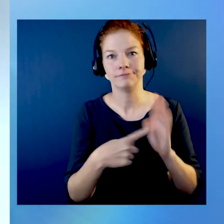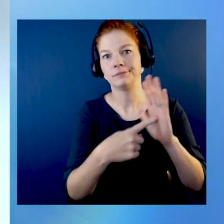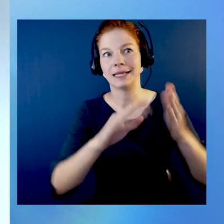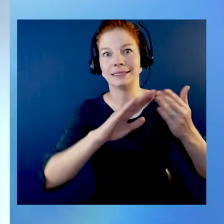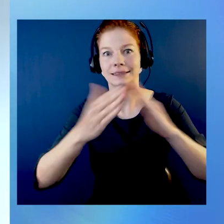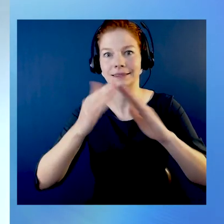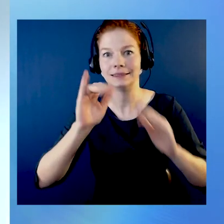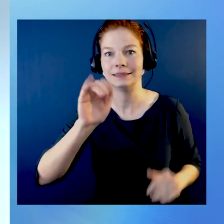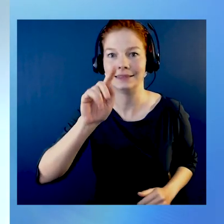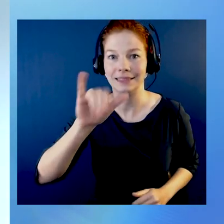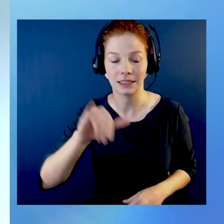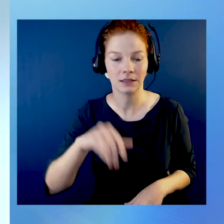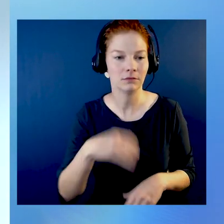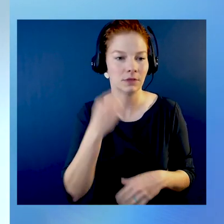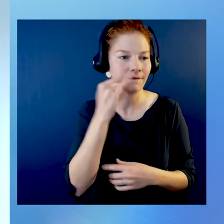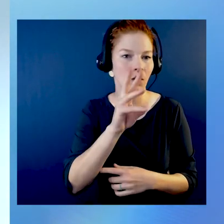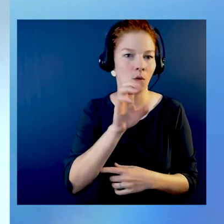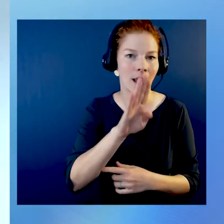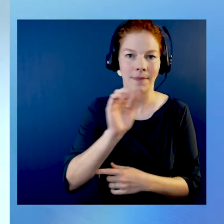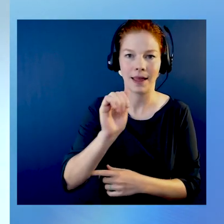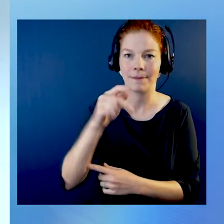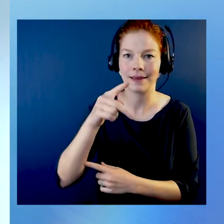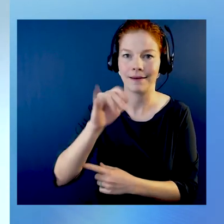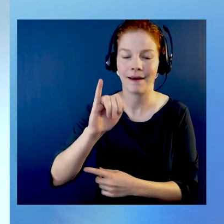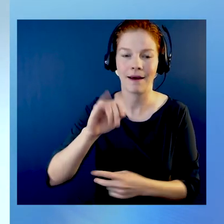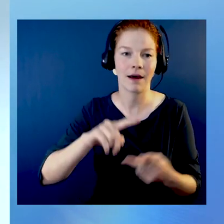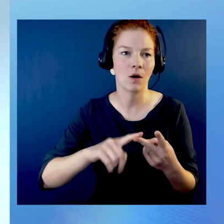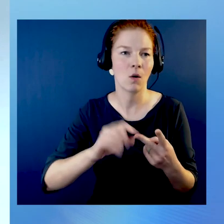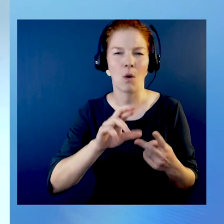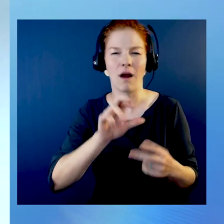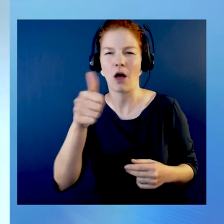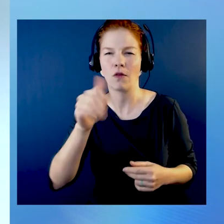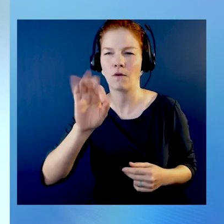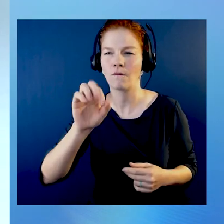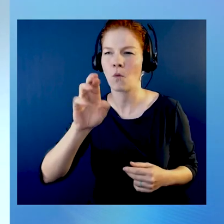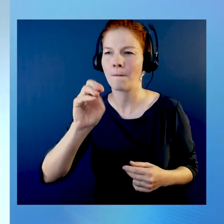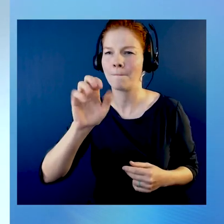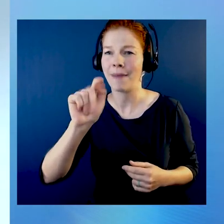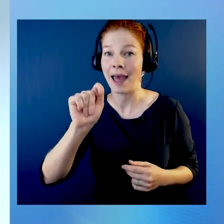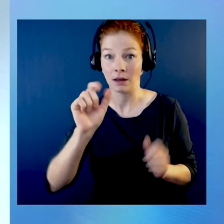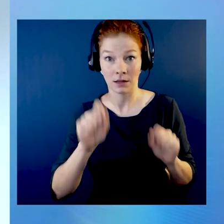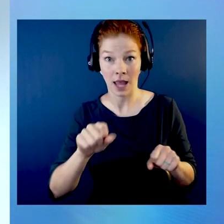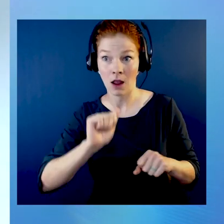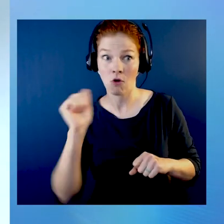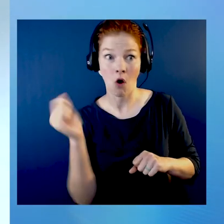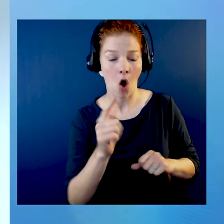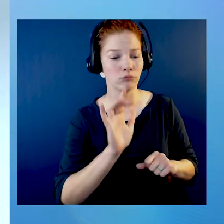whenever they're in a Web API or a specific JSON format, that's not something we can all access.